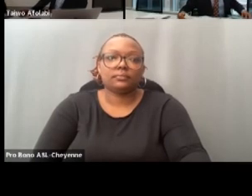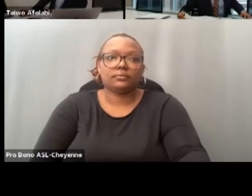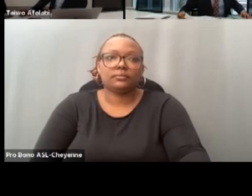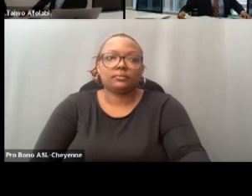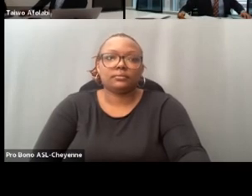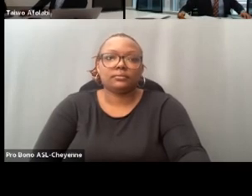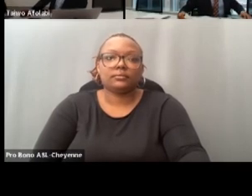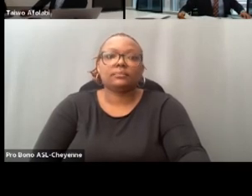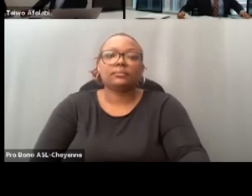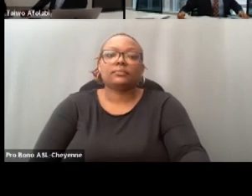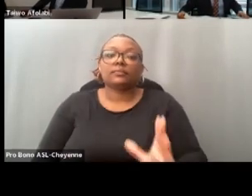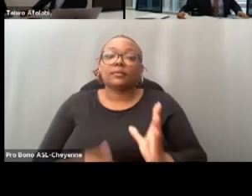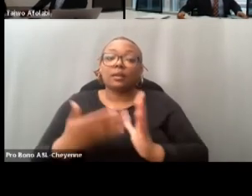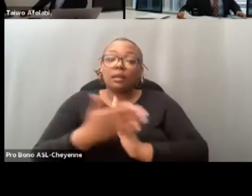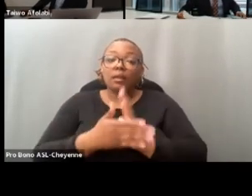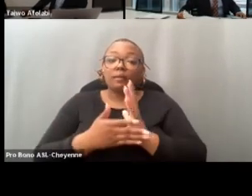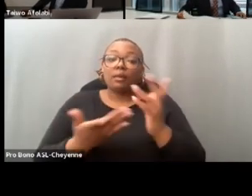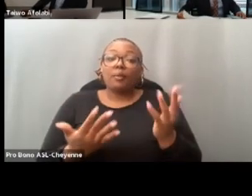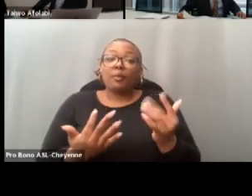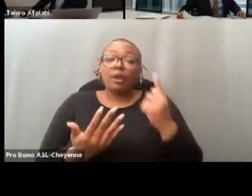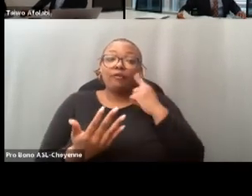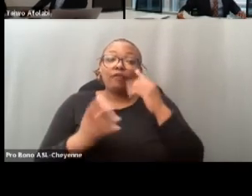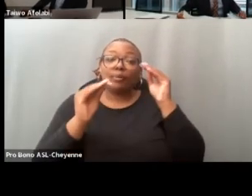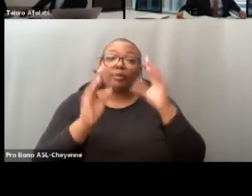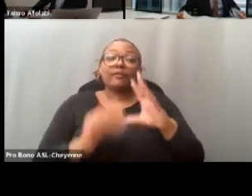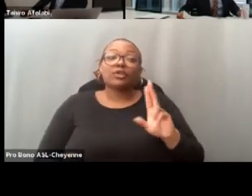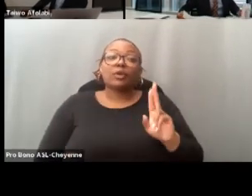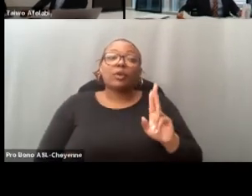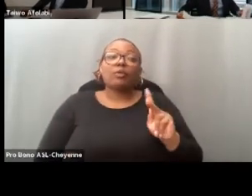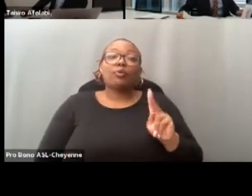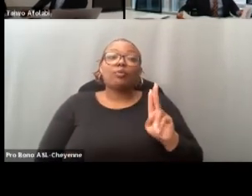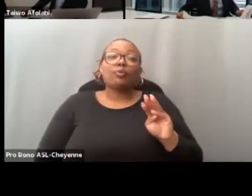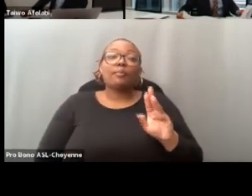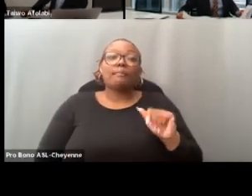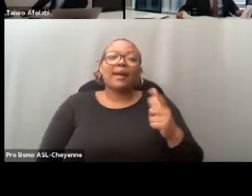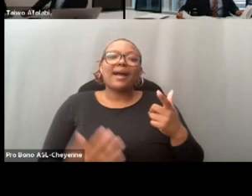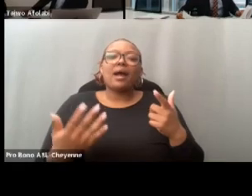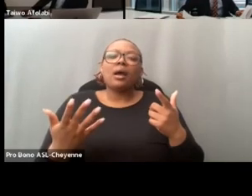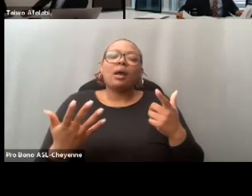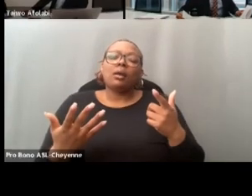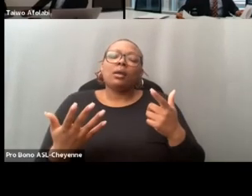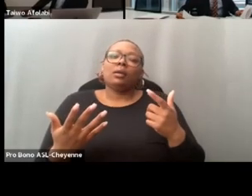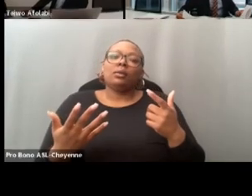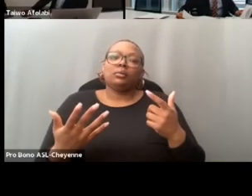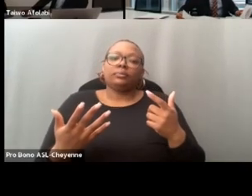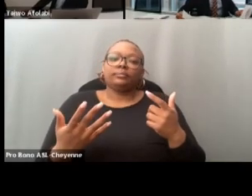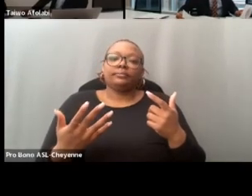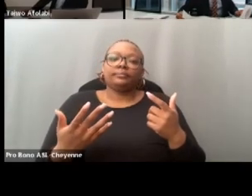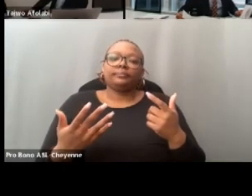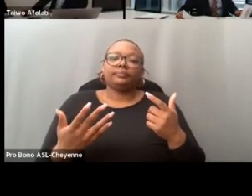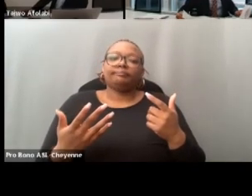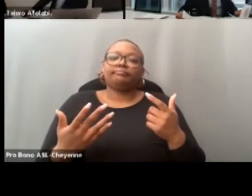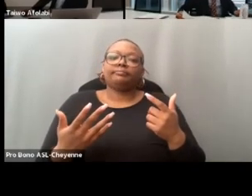All right, while waiting for Professor Ukuma, I just wanna actually go back